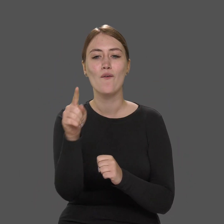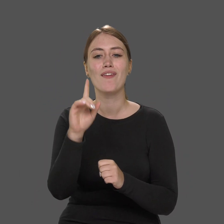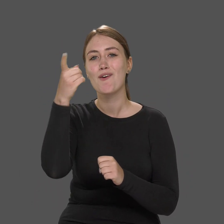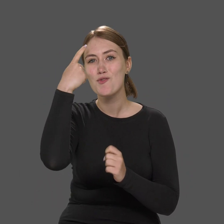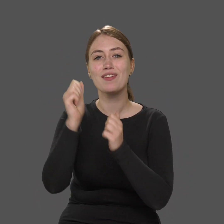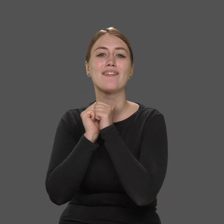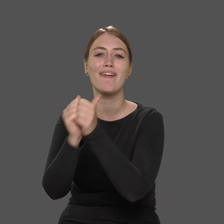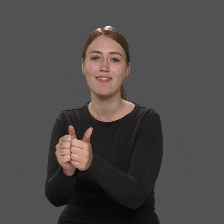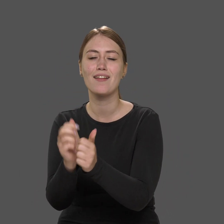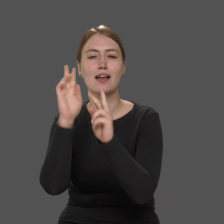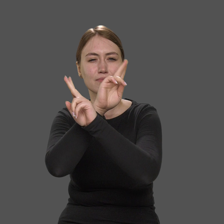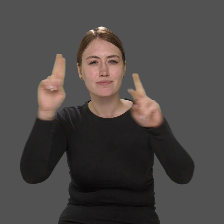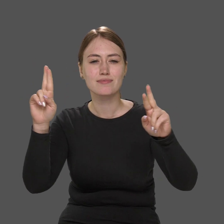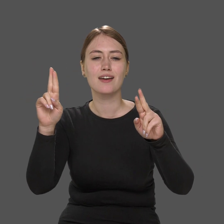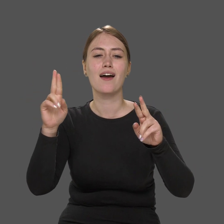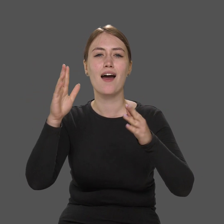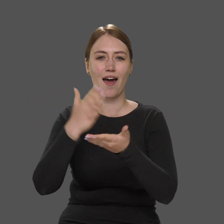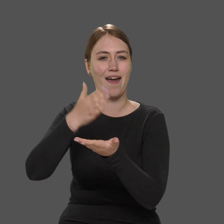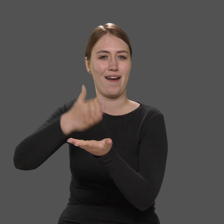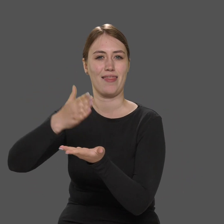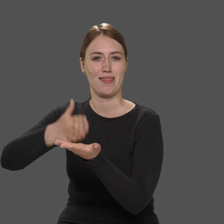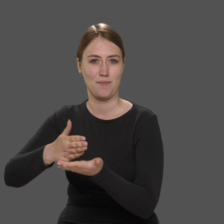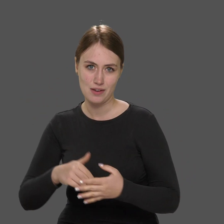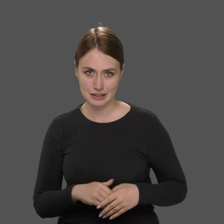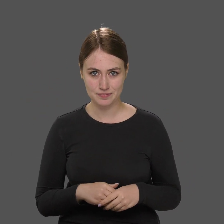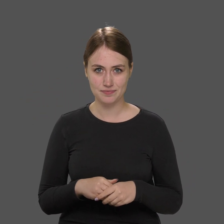which is mainly responsible for recognizing rhythm.